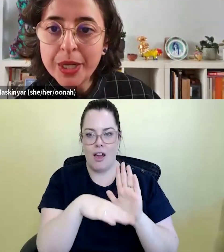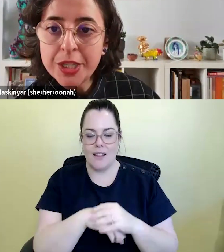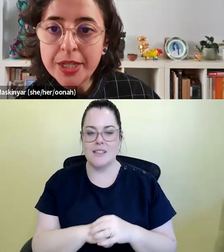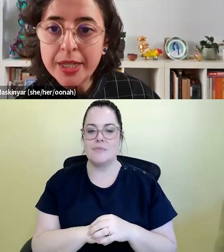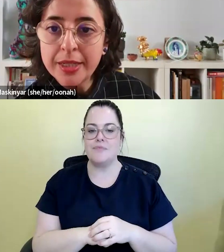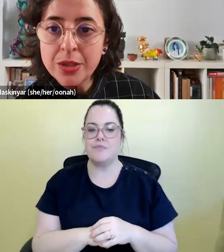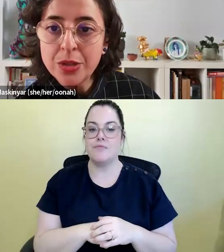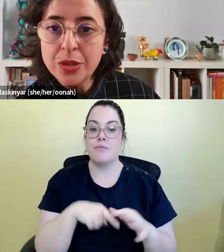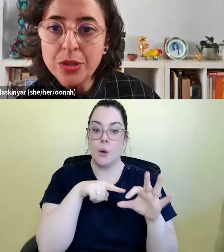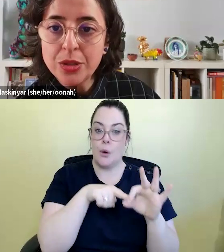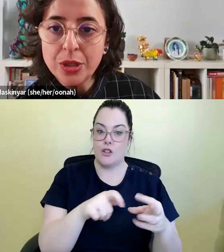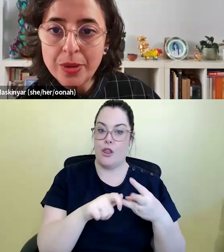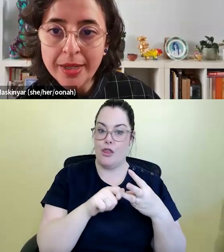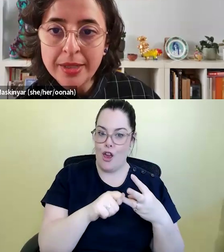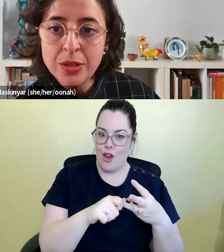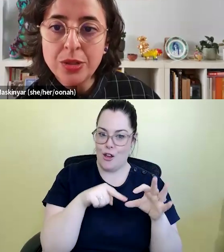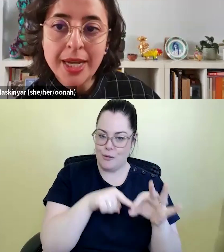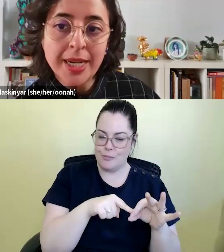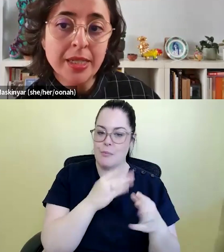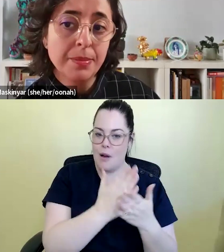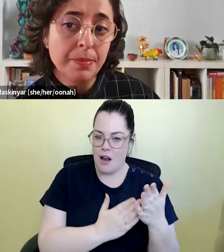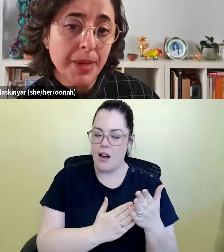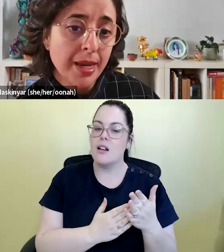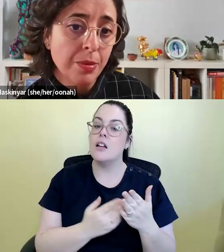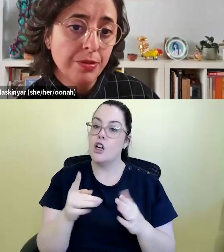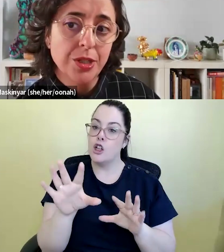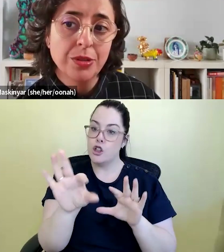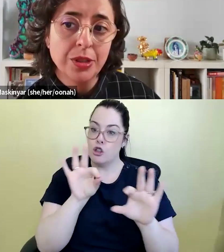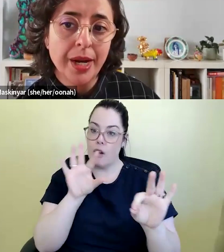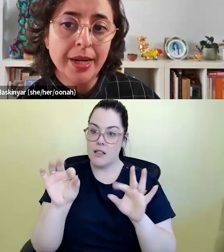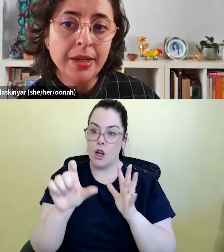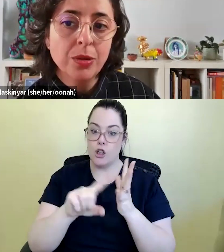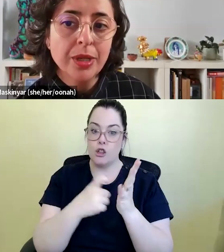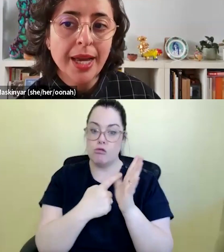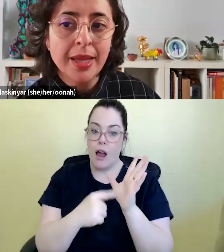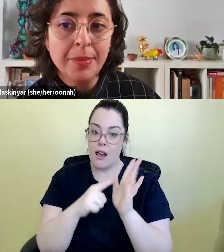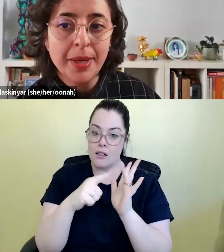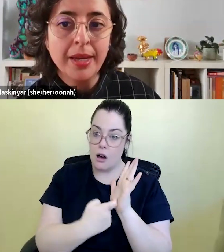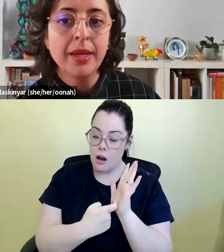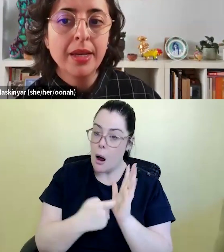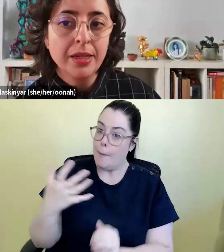this question is 'curators, do they need to be a professional curator, or can they be